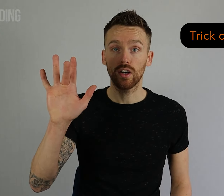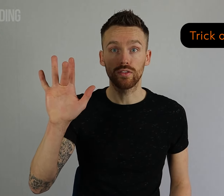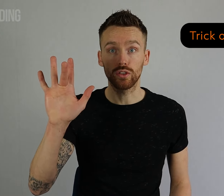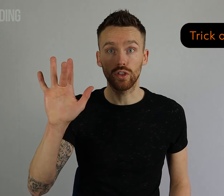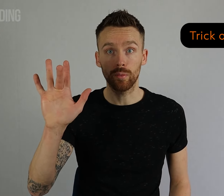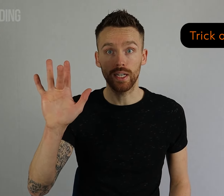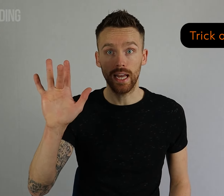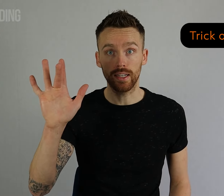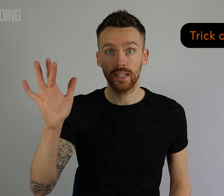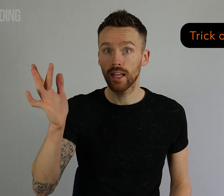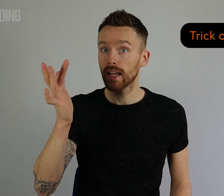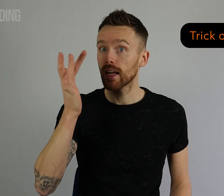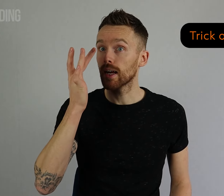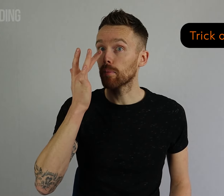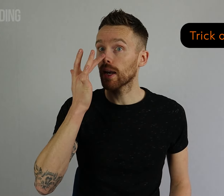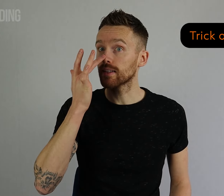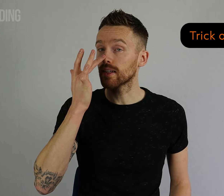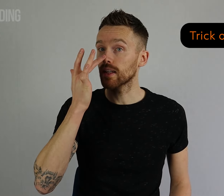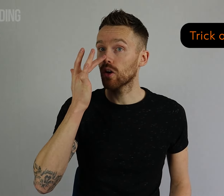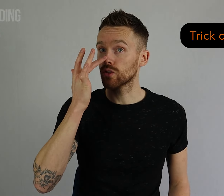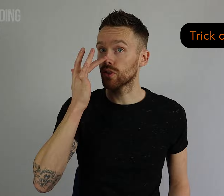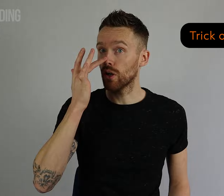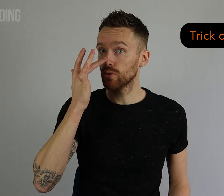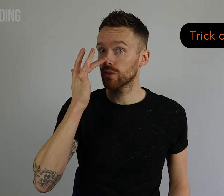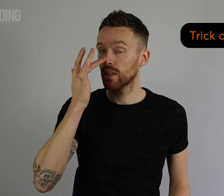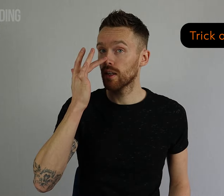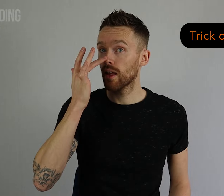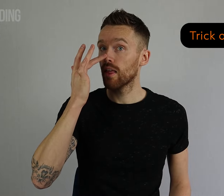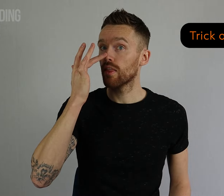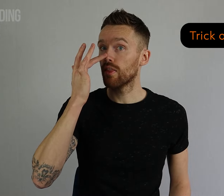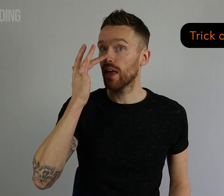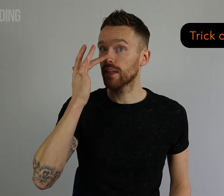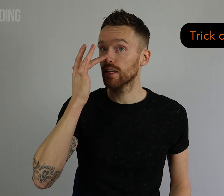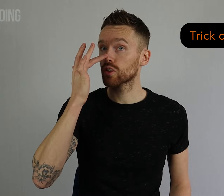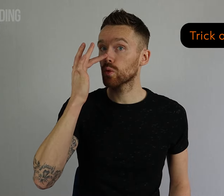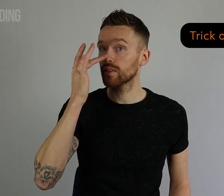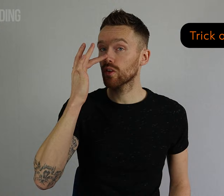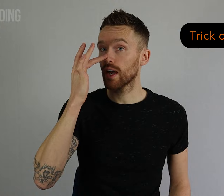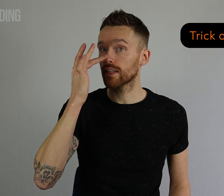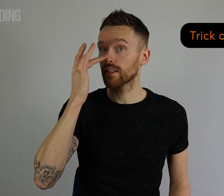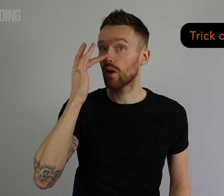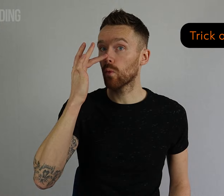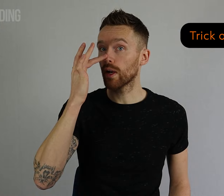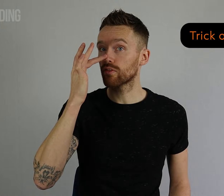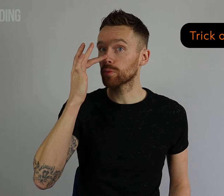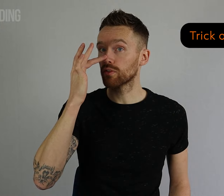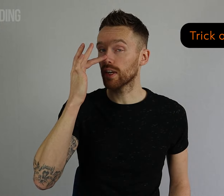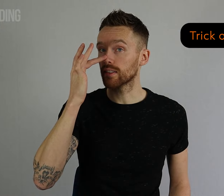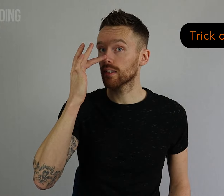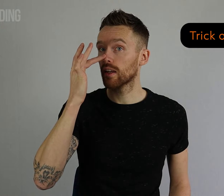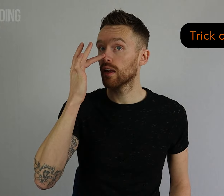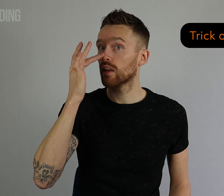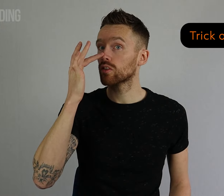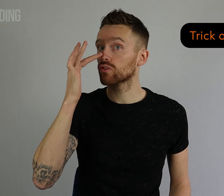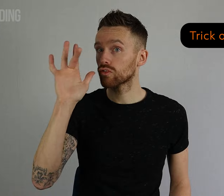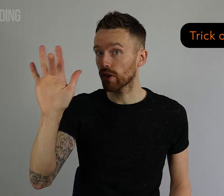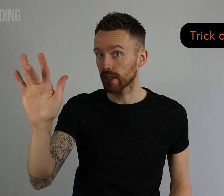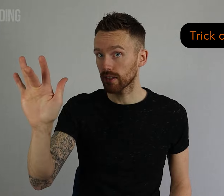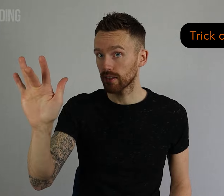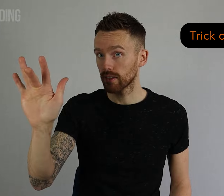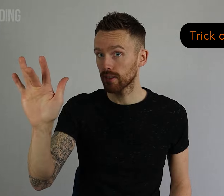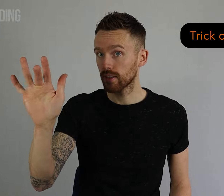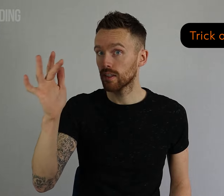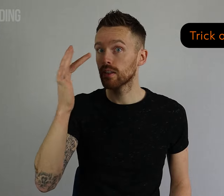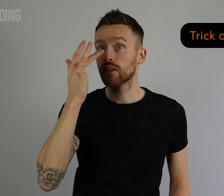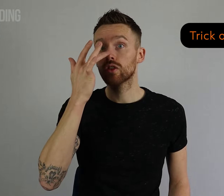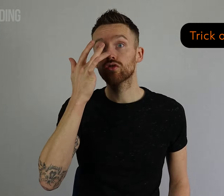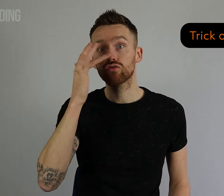Take the middle finger of your dominant hand and place it on your nose, then twist your hand away from your face. Trick.